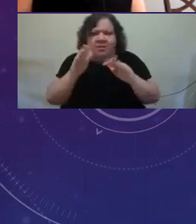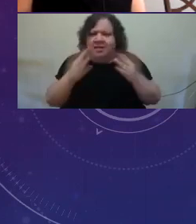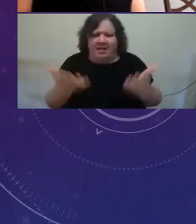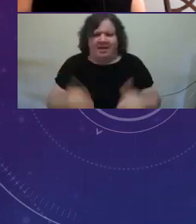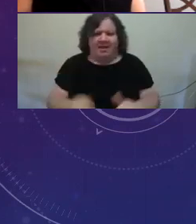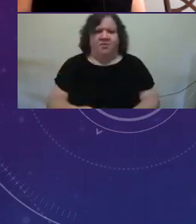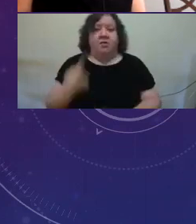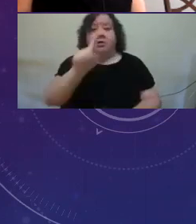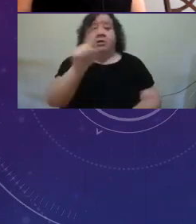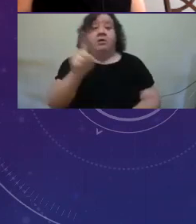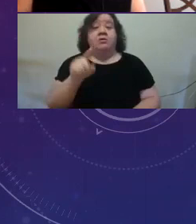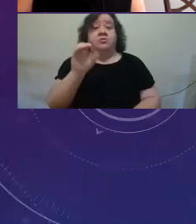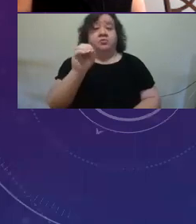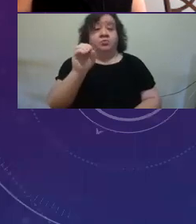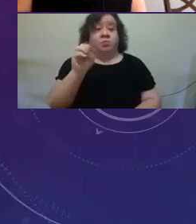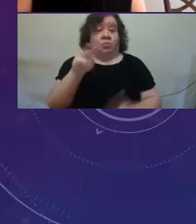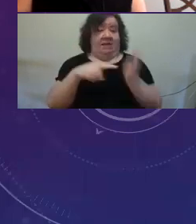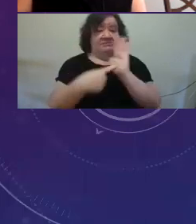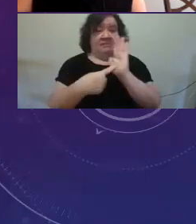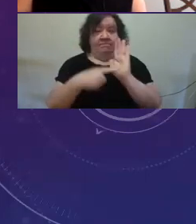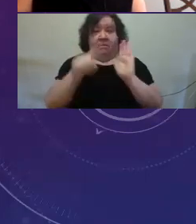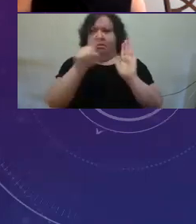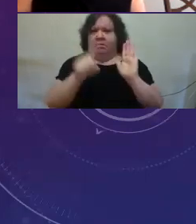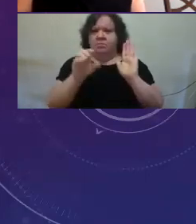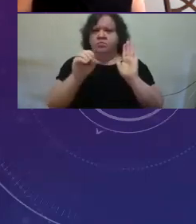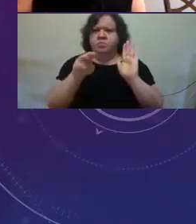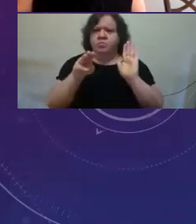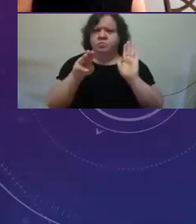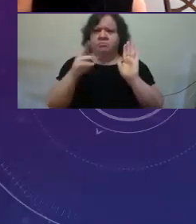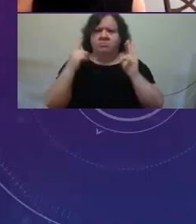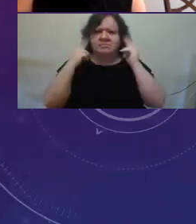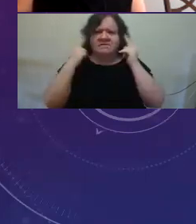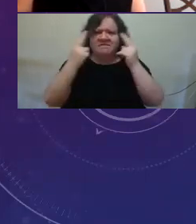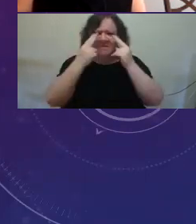Monday again if you need to see last week's recording you can go to the